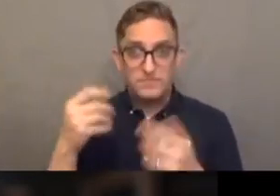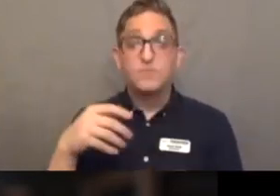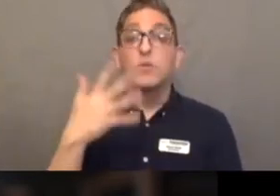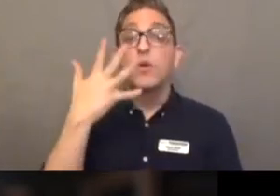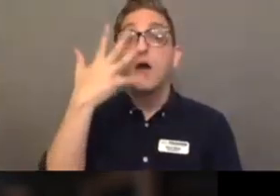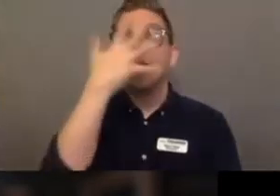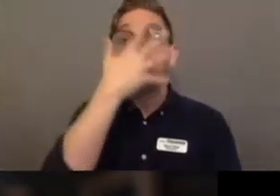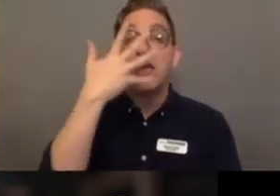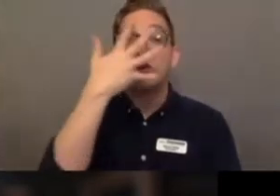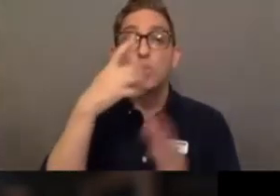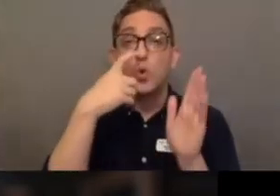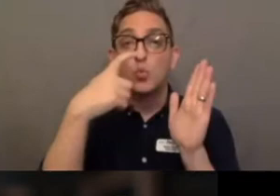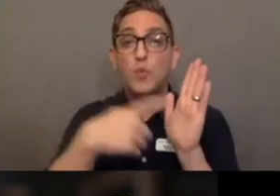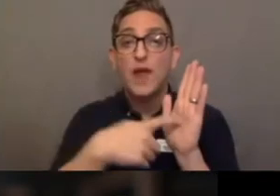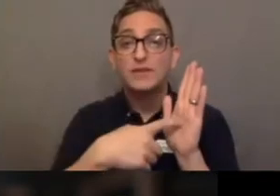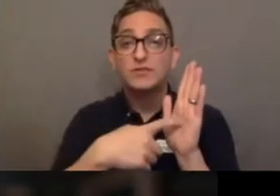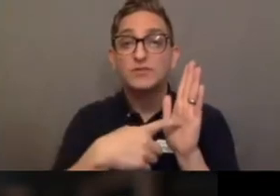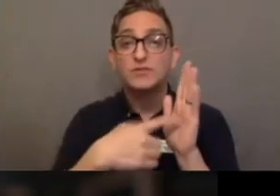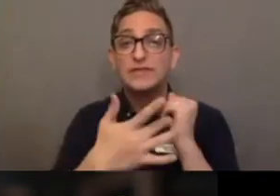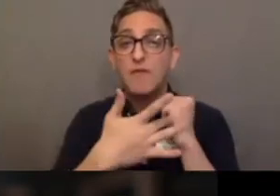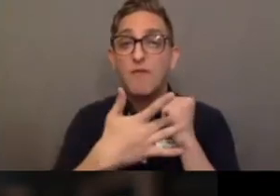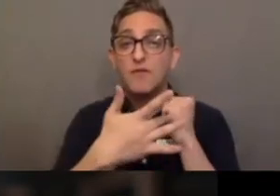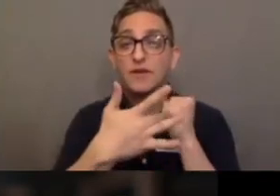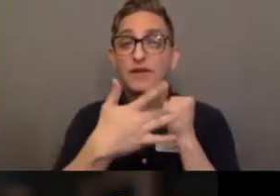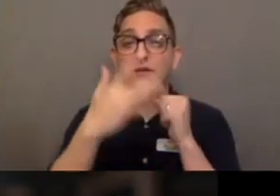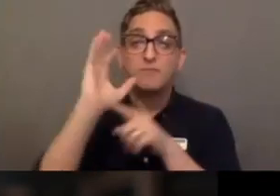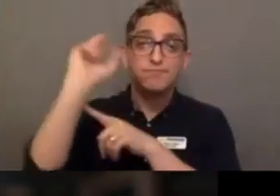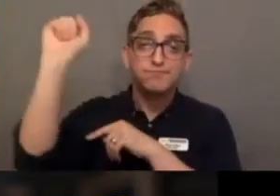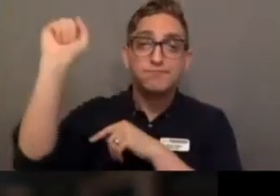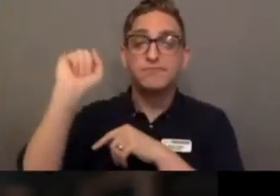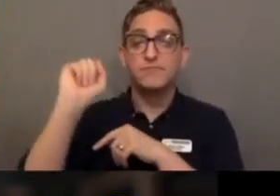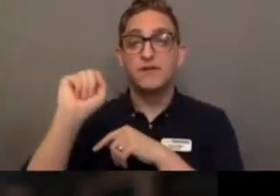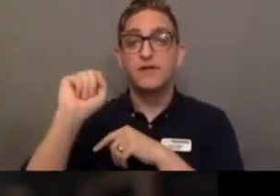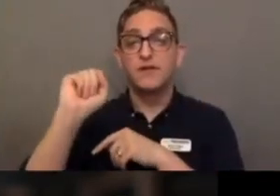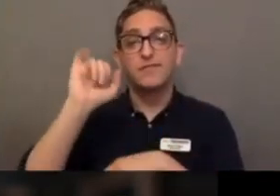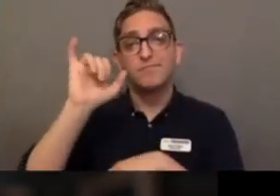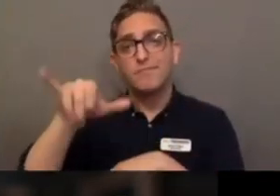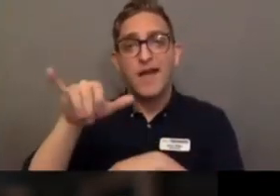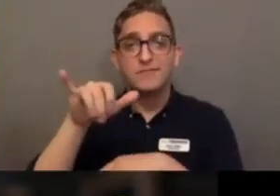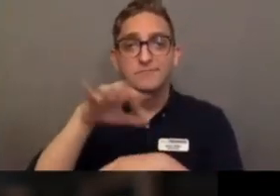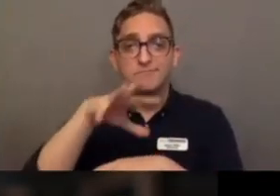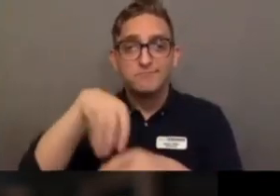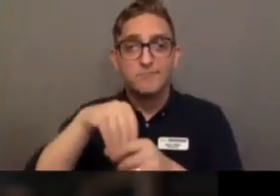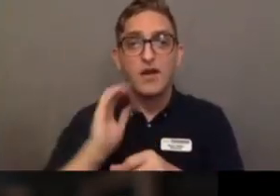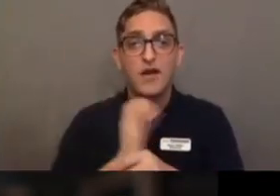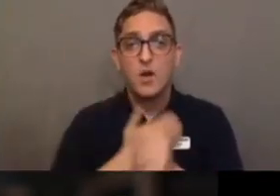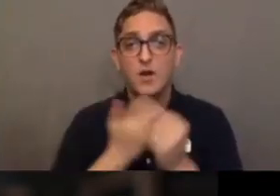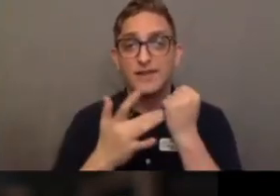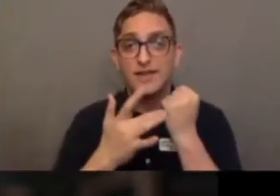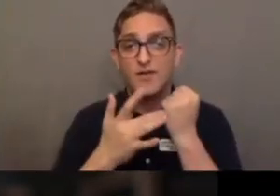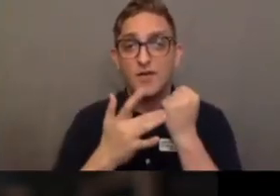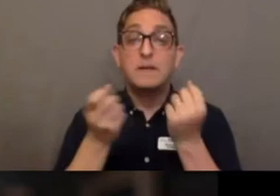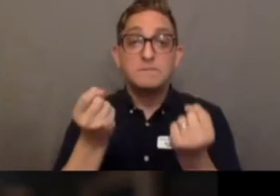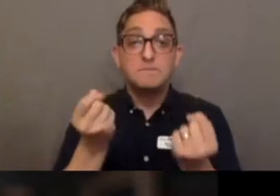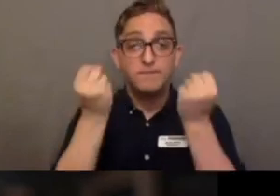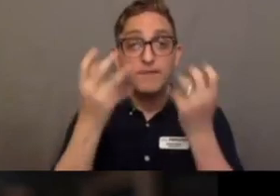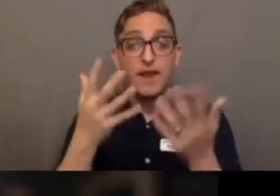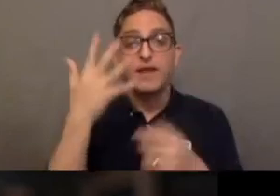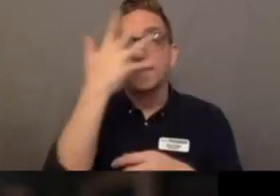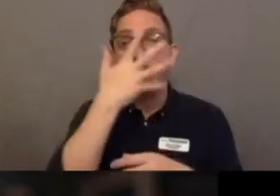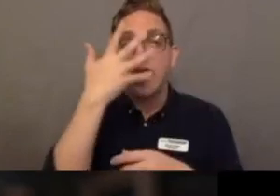becomes part of the technology landscape, a lot of facial recognition systems have been